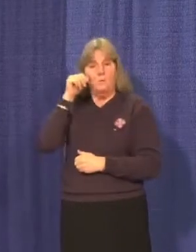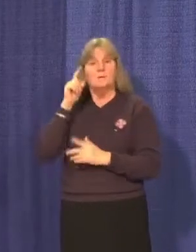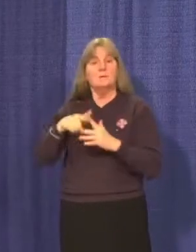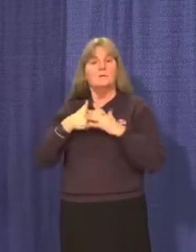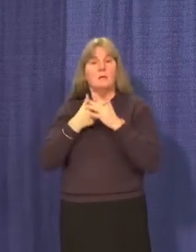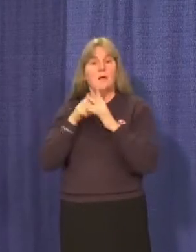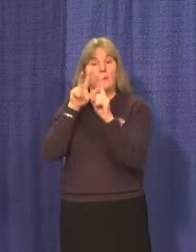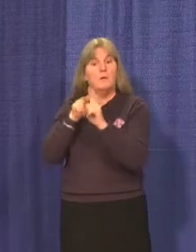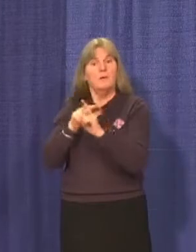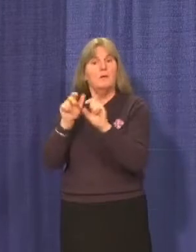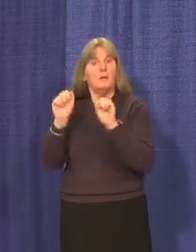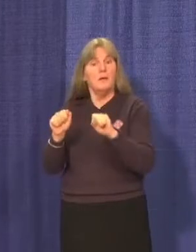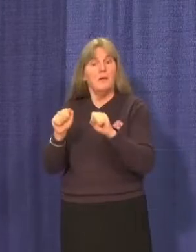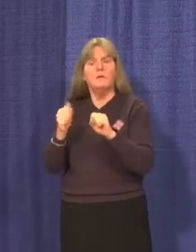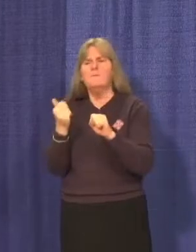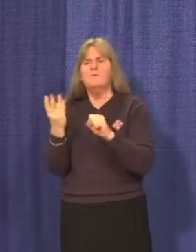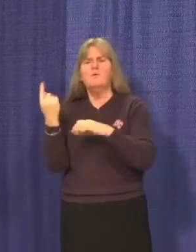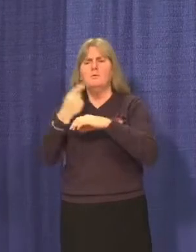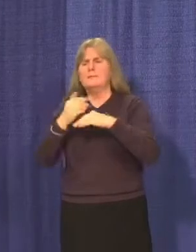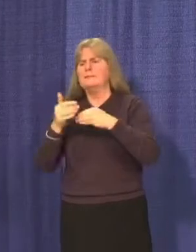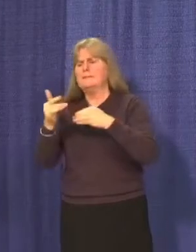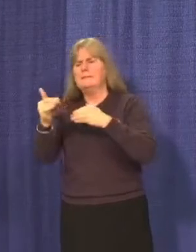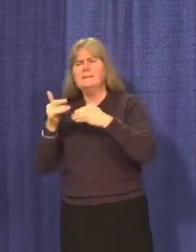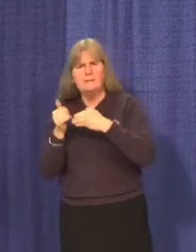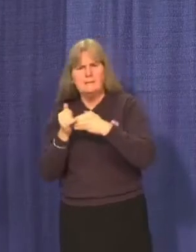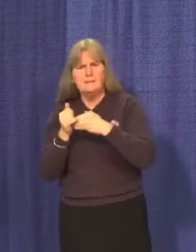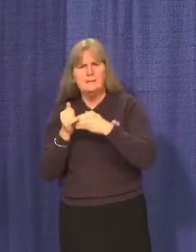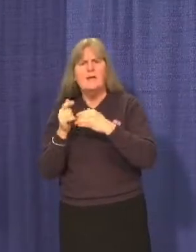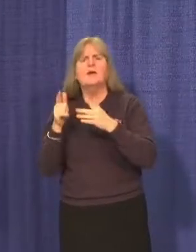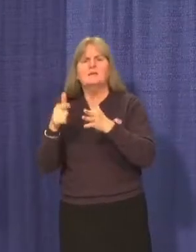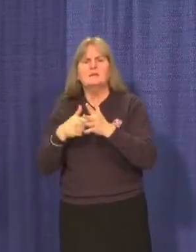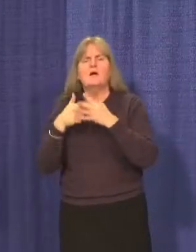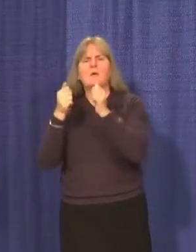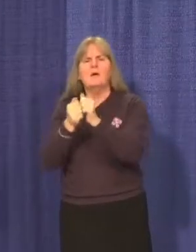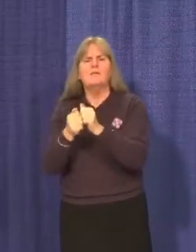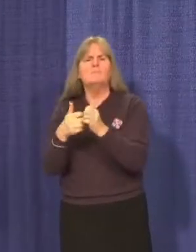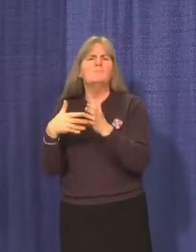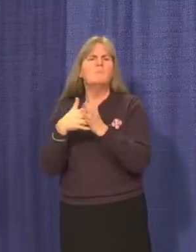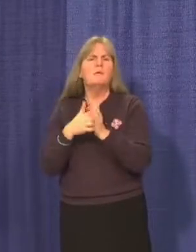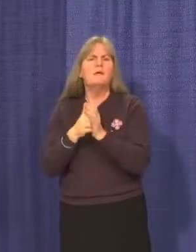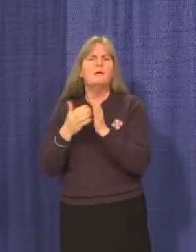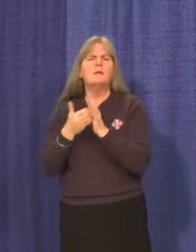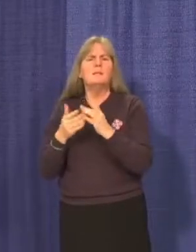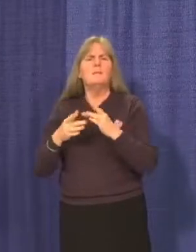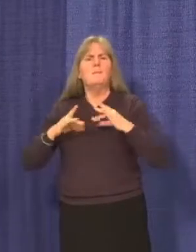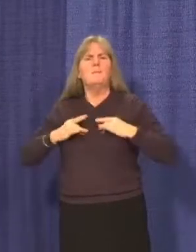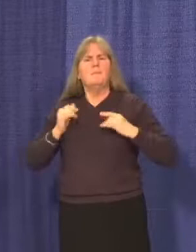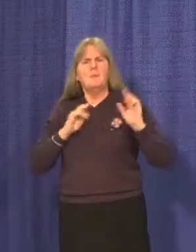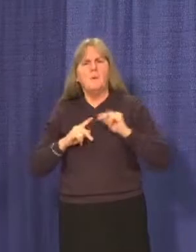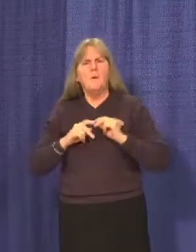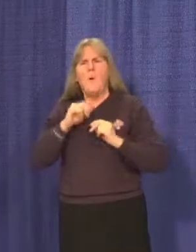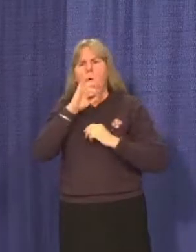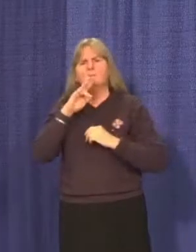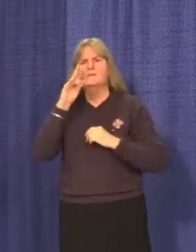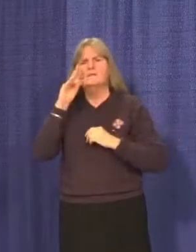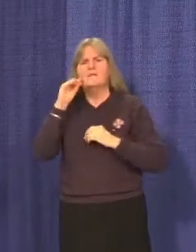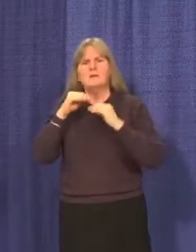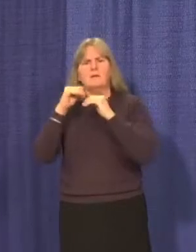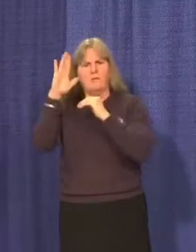Whitehorse will begin in the coming days and will start with vulnerable people and those over